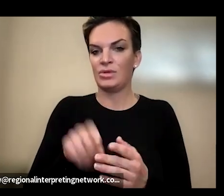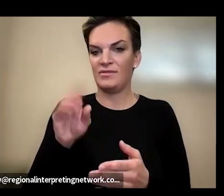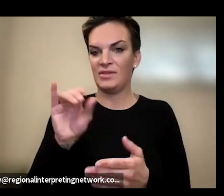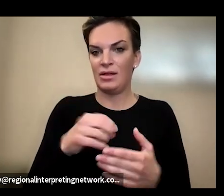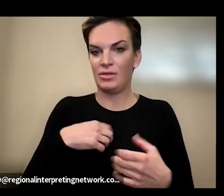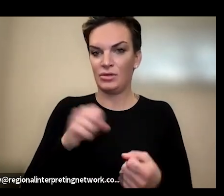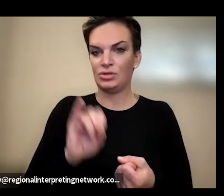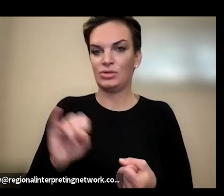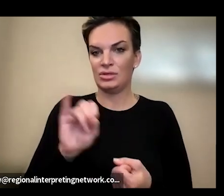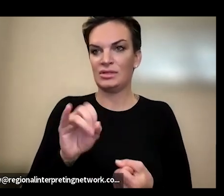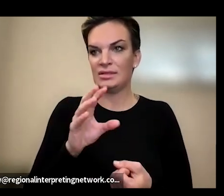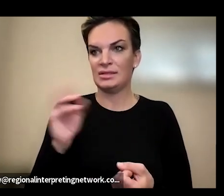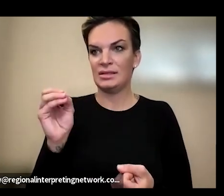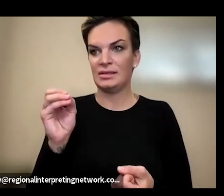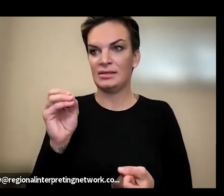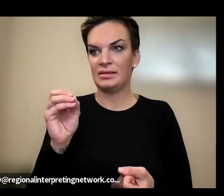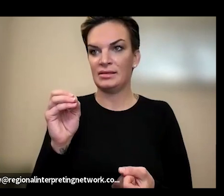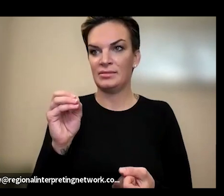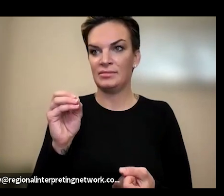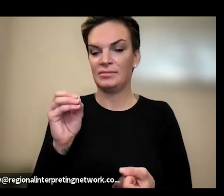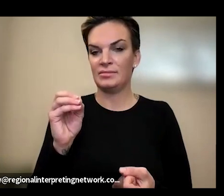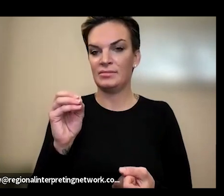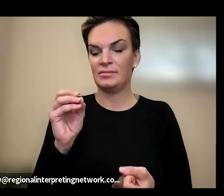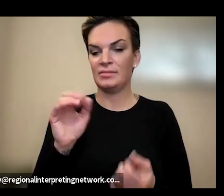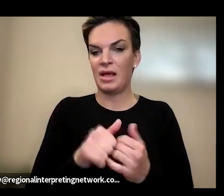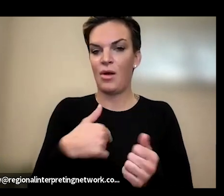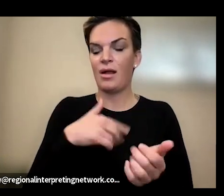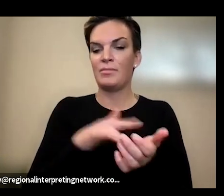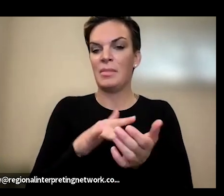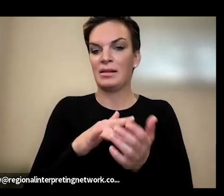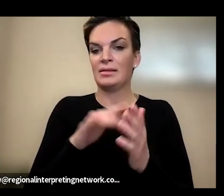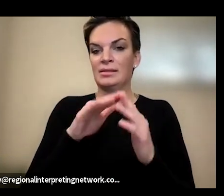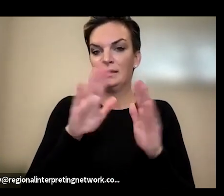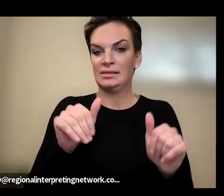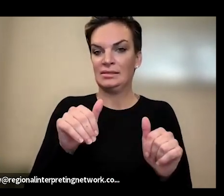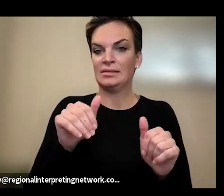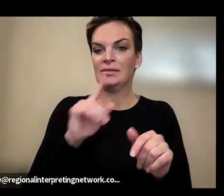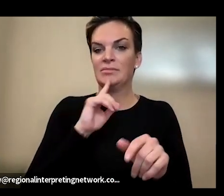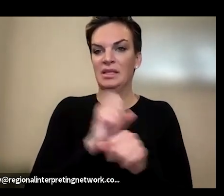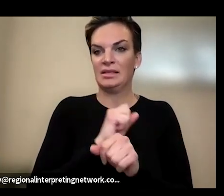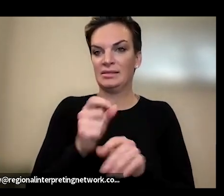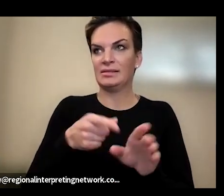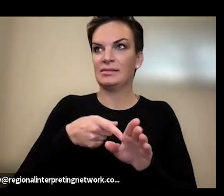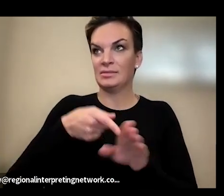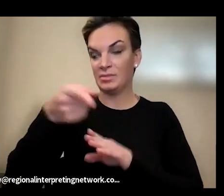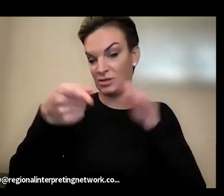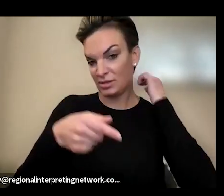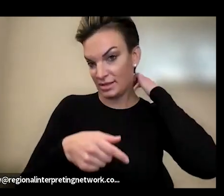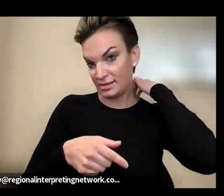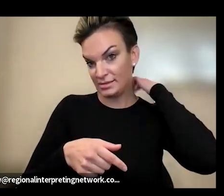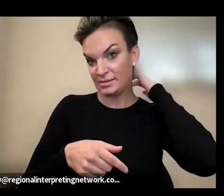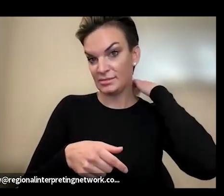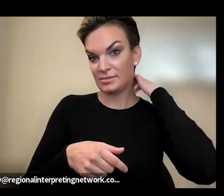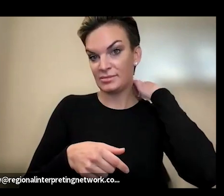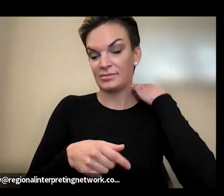and also the way that our medical system is so highly specialized right that it literally